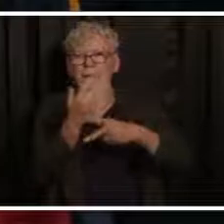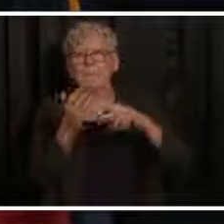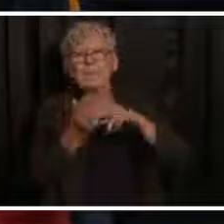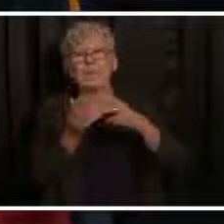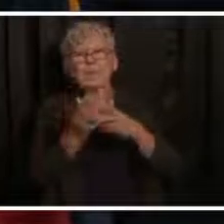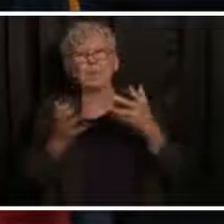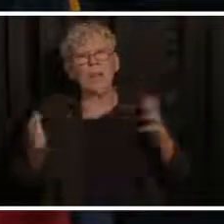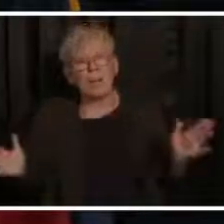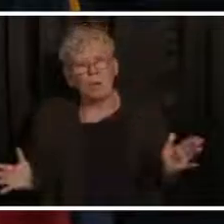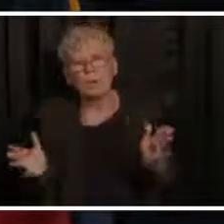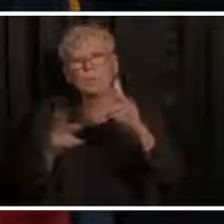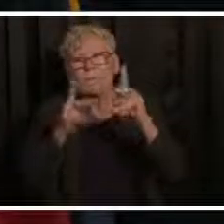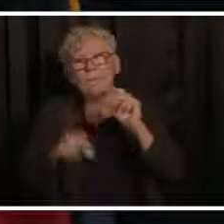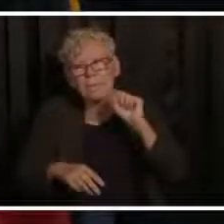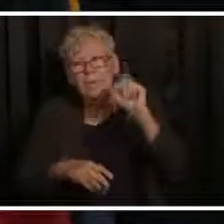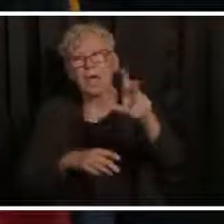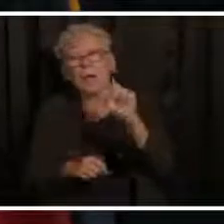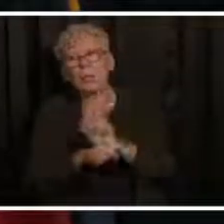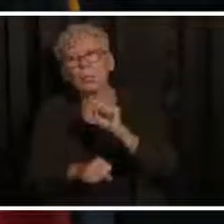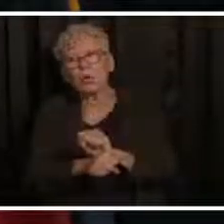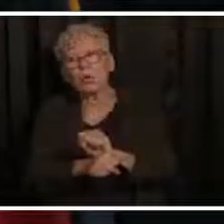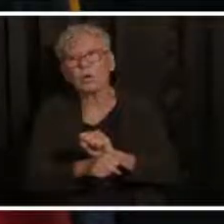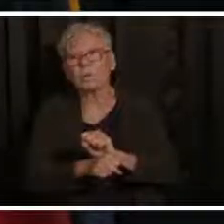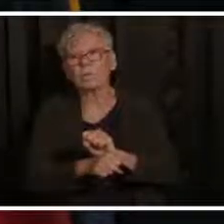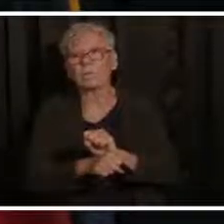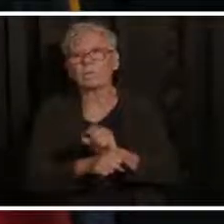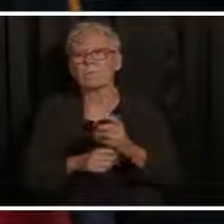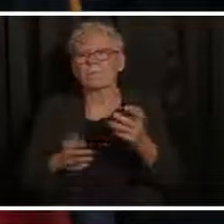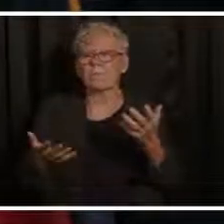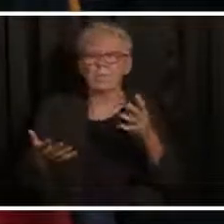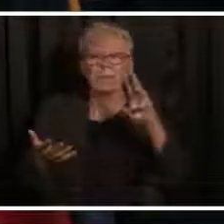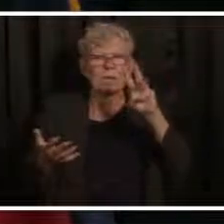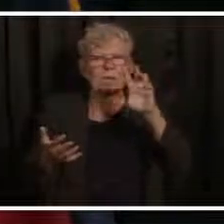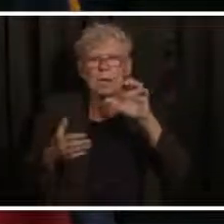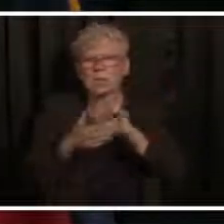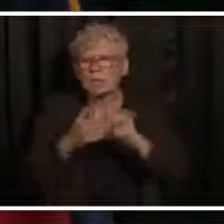got $1600 one time bonuses $1200 one time bonuses. Um this